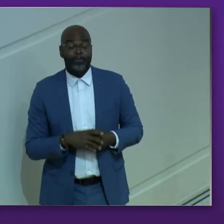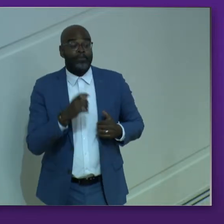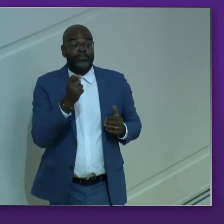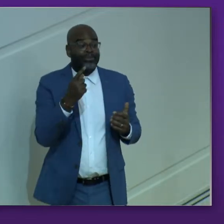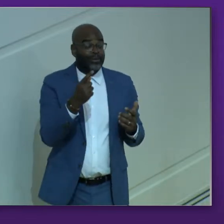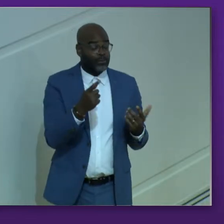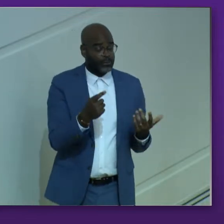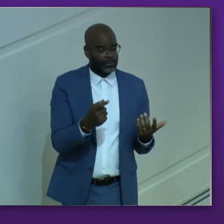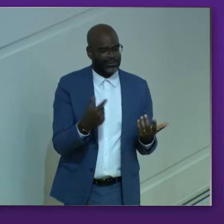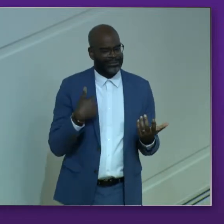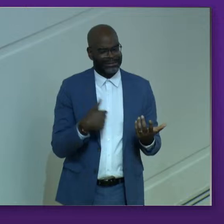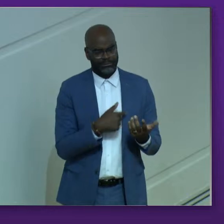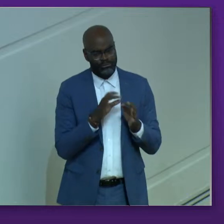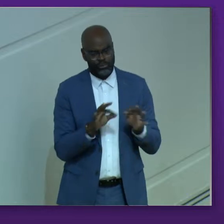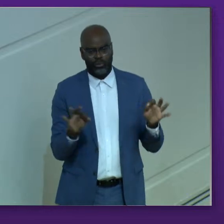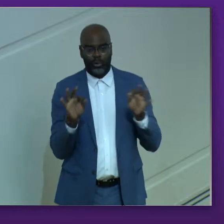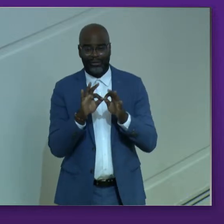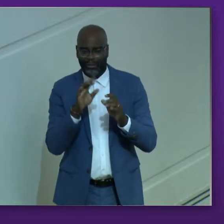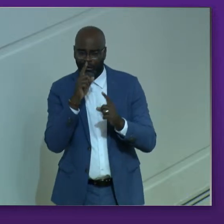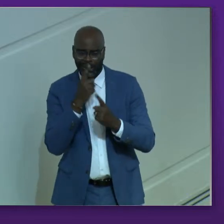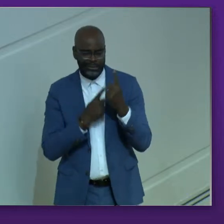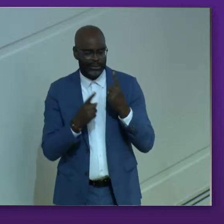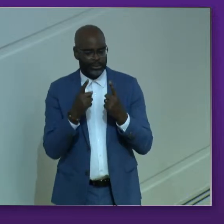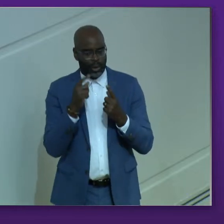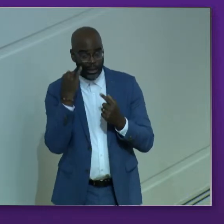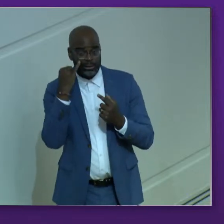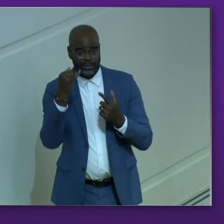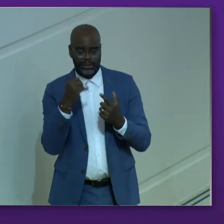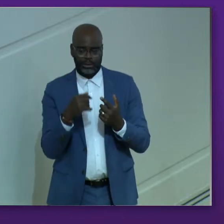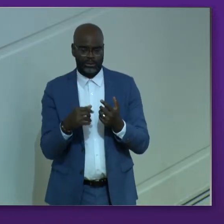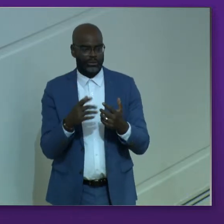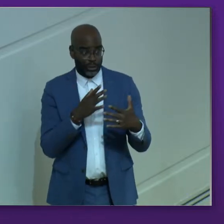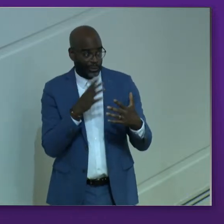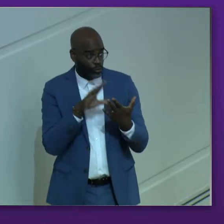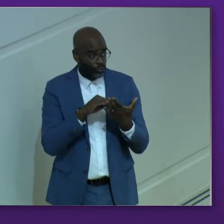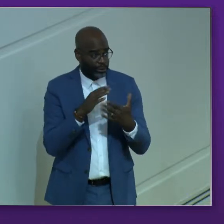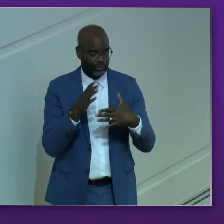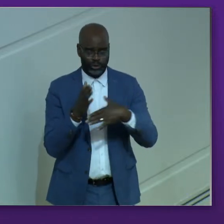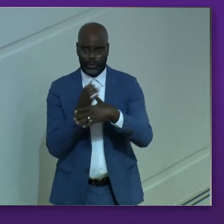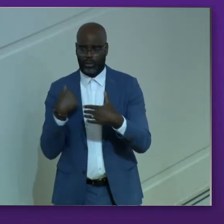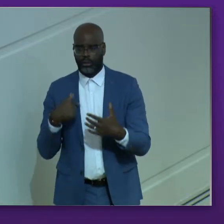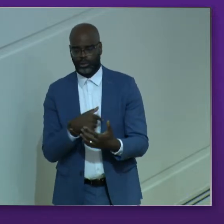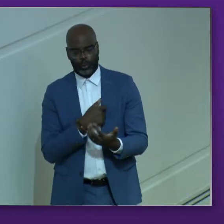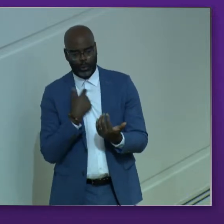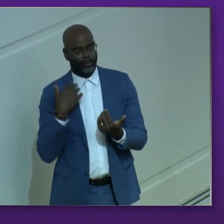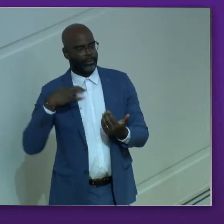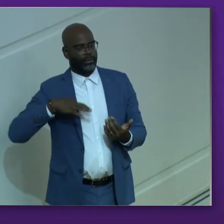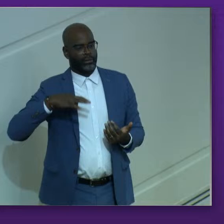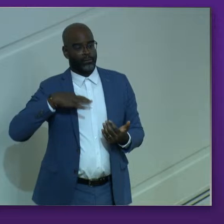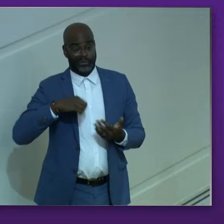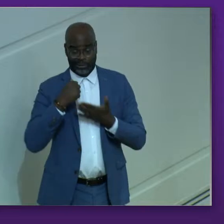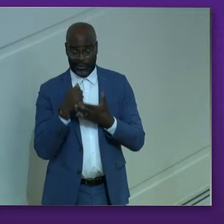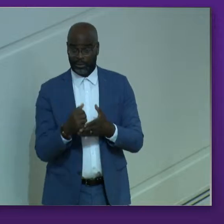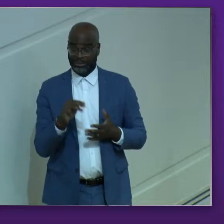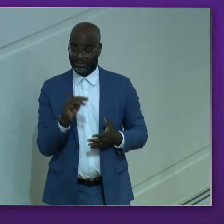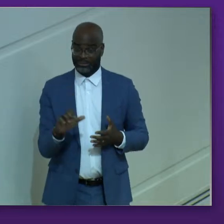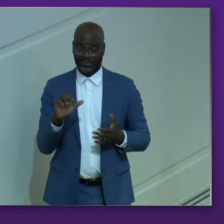KNOW PEOPLE ARE TAKING A PICTURE OF THE SLIDE LET'S LEAVE THAT UP. IT'S A COMMUNITY